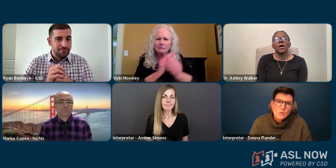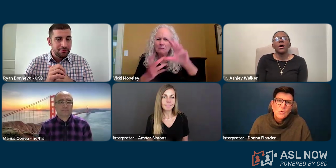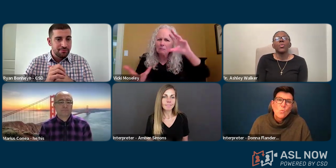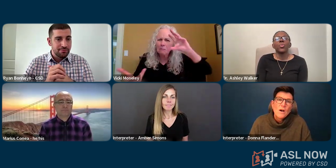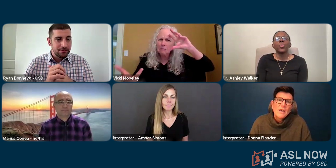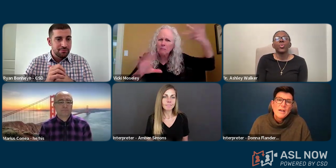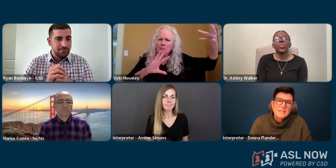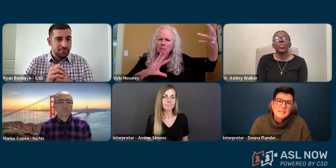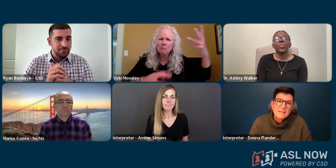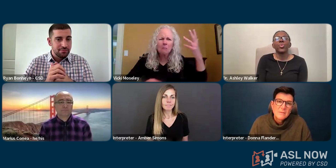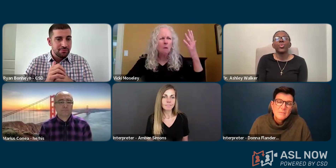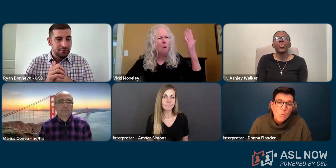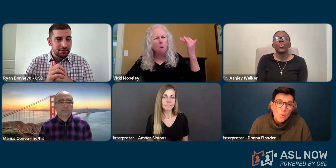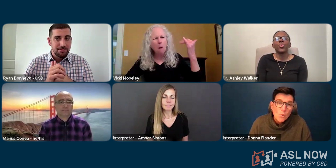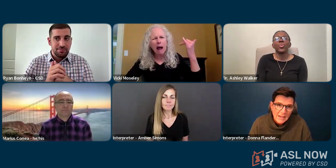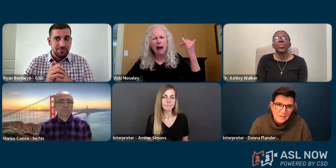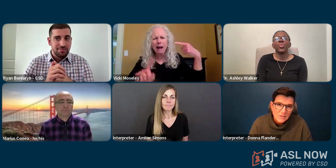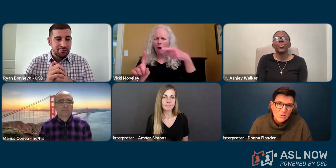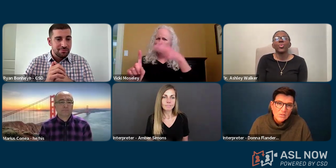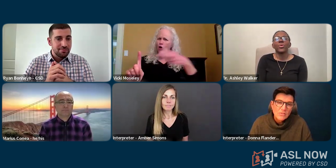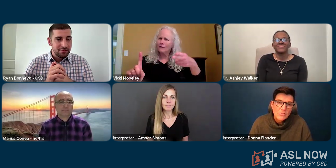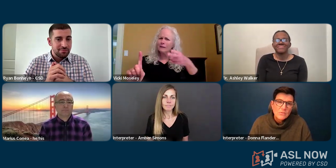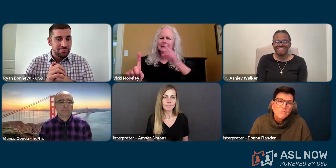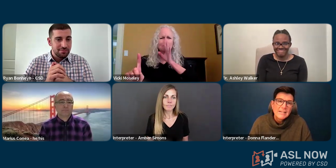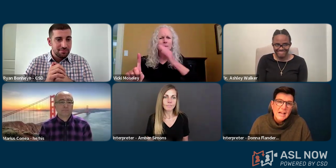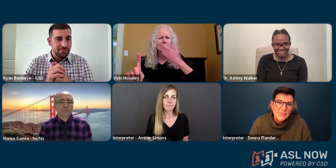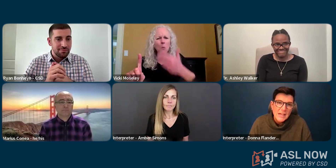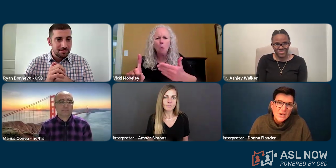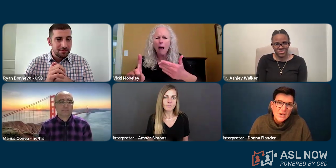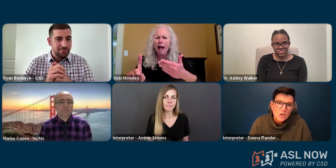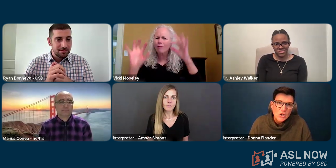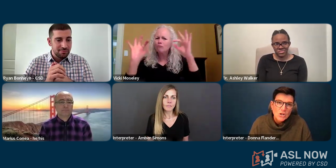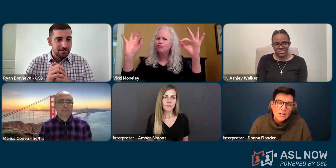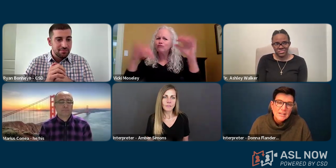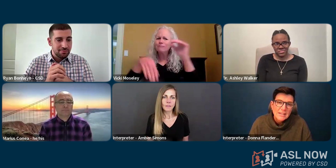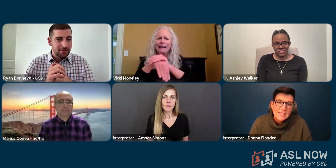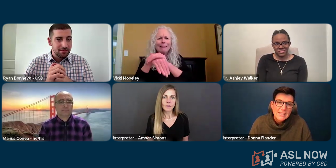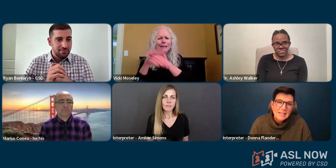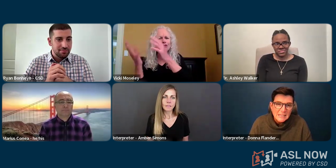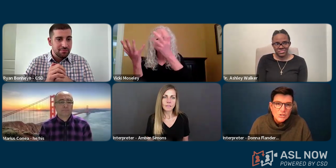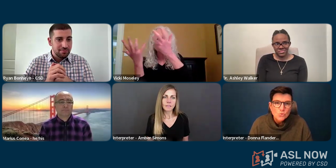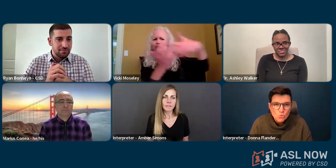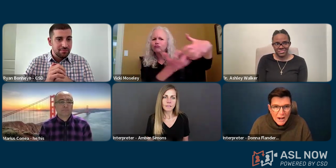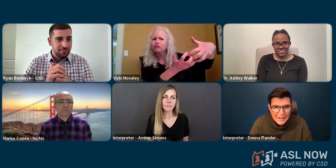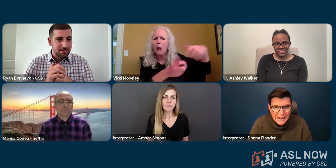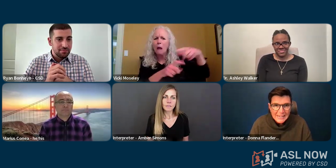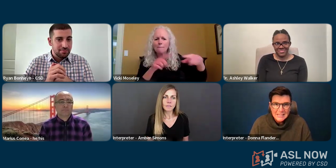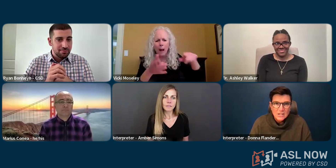to was mortified to find out that her English writing